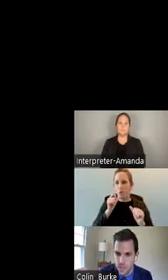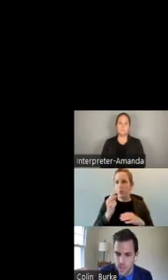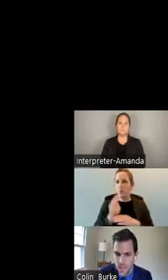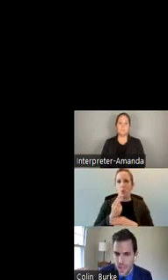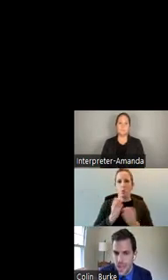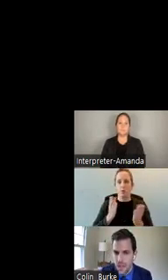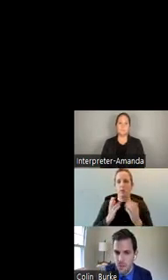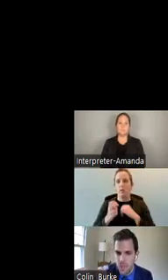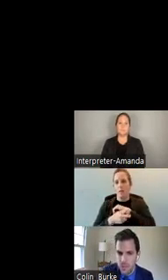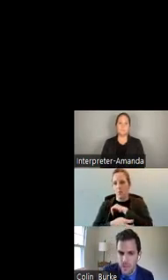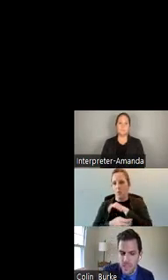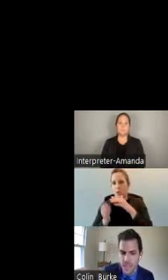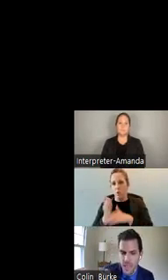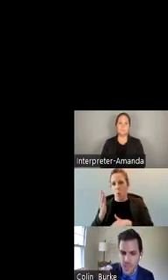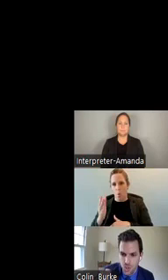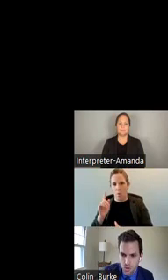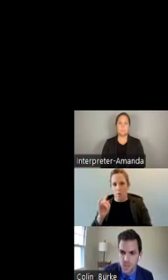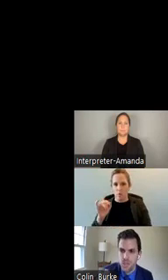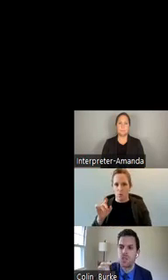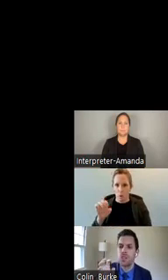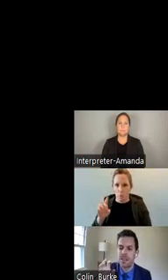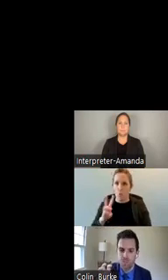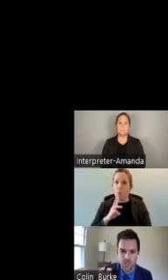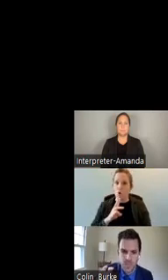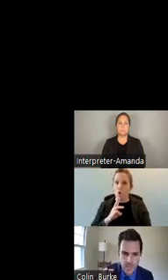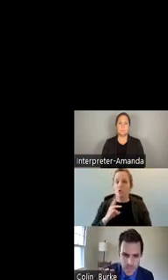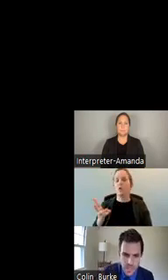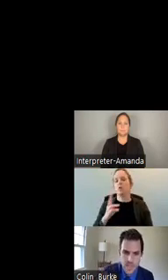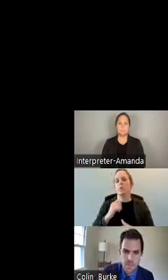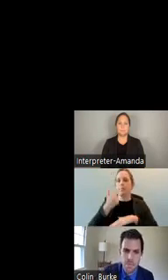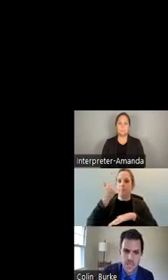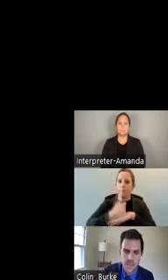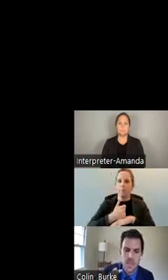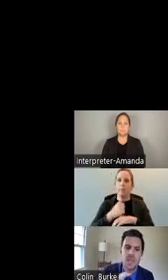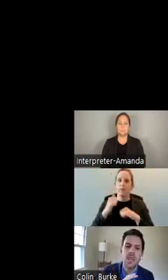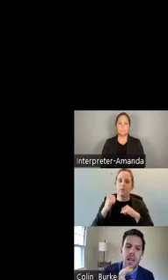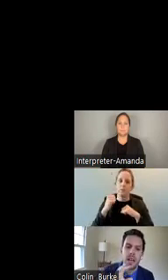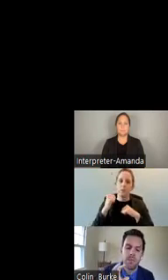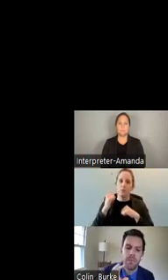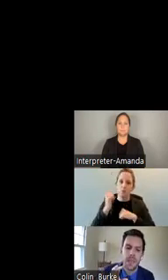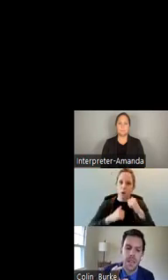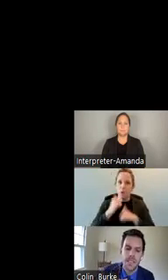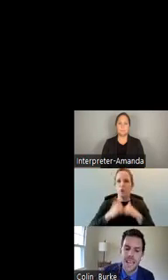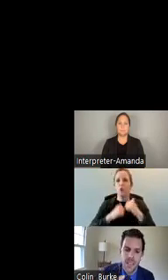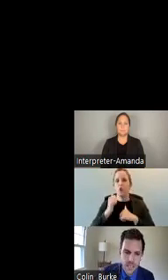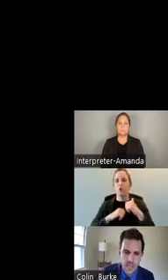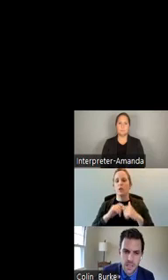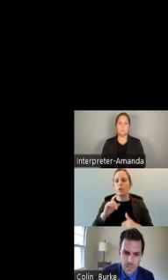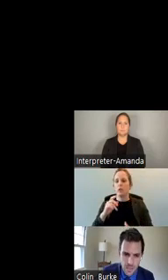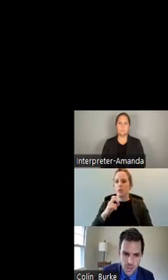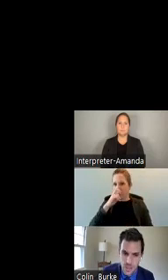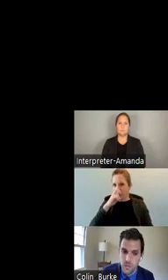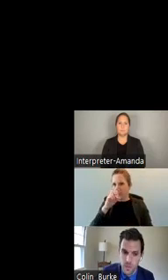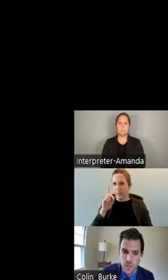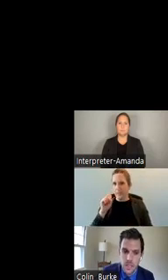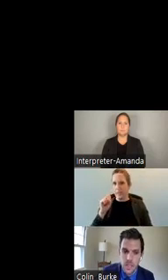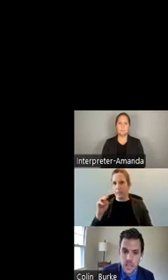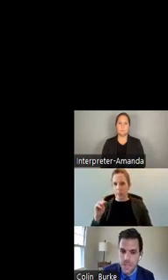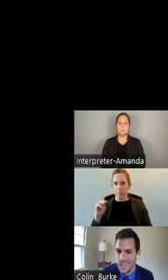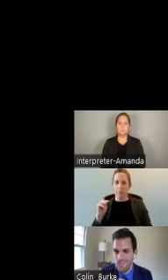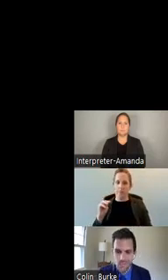Waters and we implemented a structured kind of rigorous DSM based diagnostic interview and then